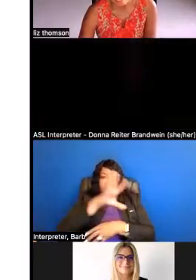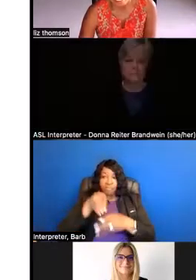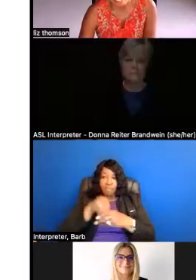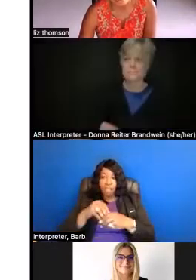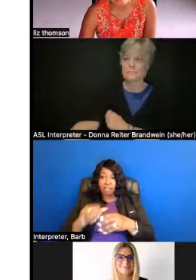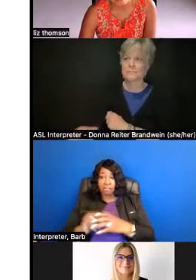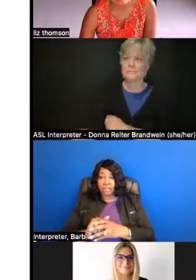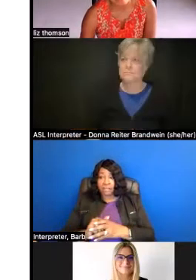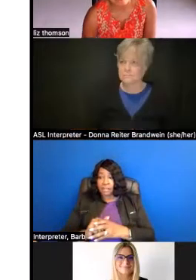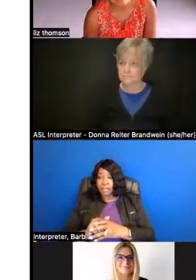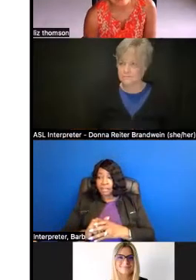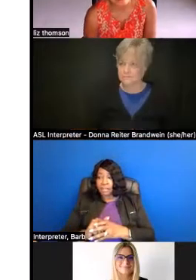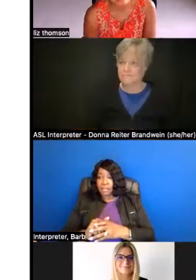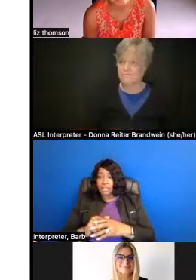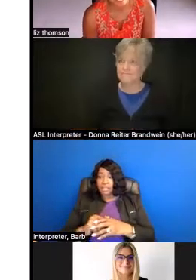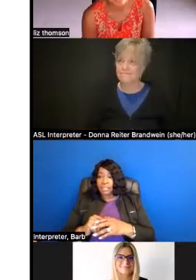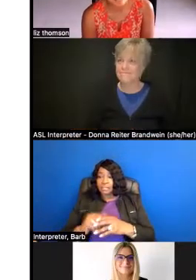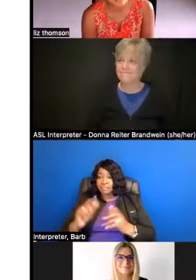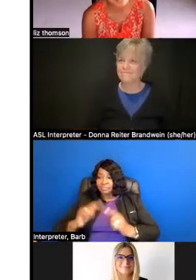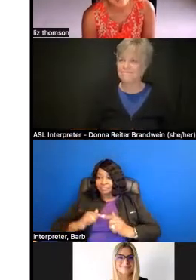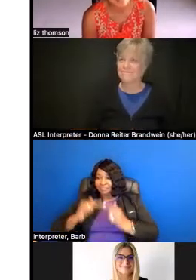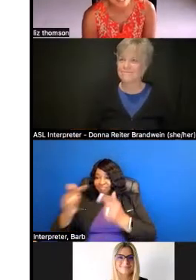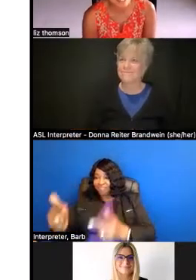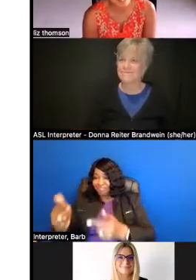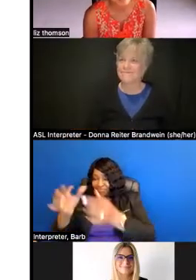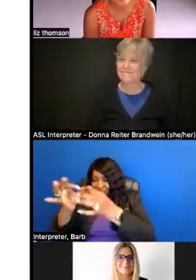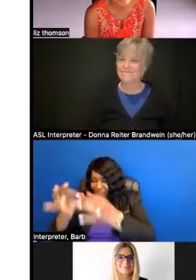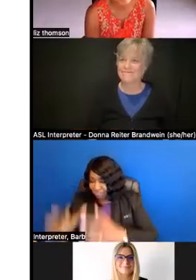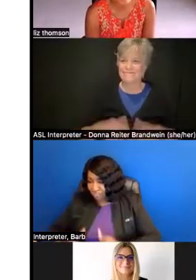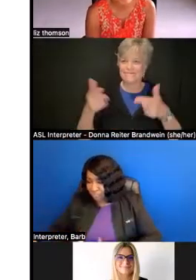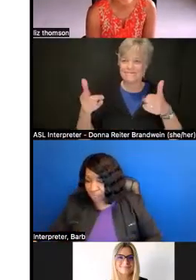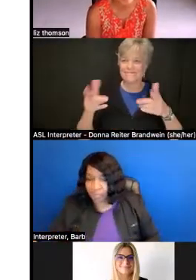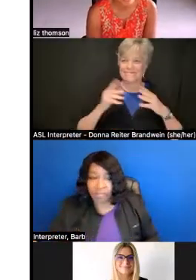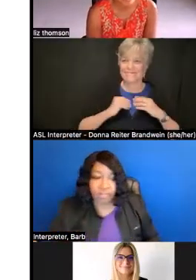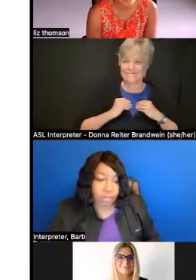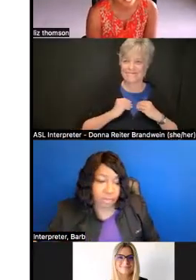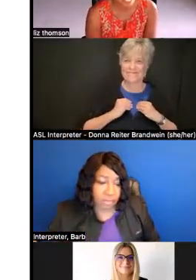Slide 20, future research and practice. So for future research,